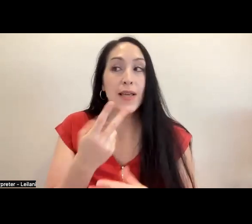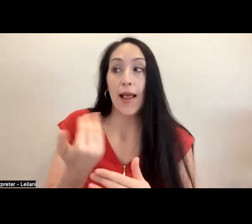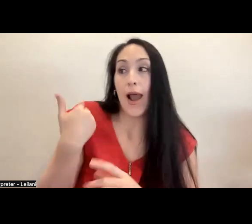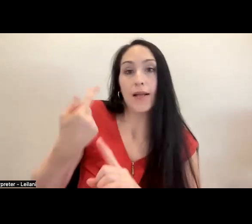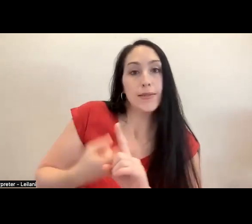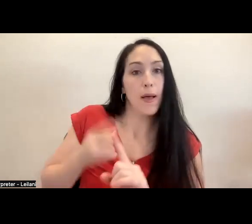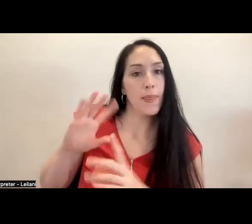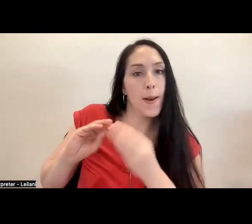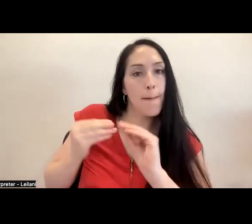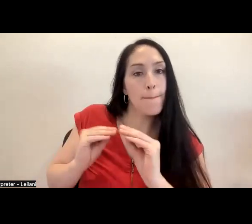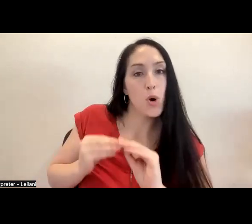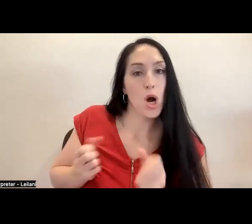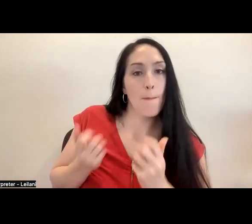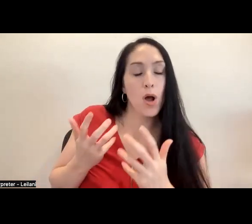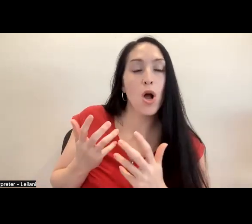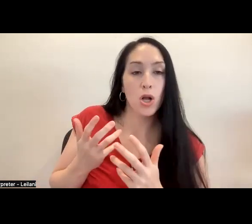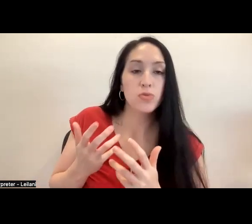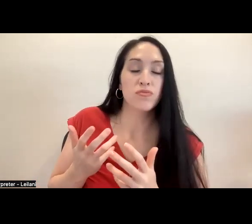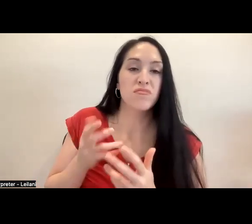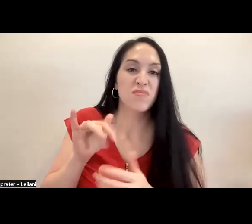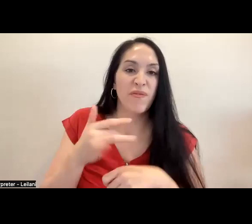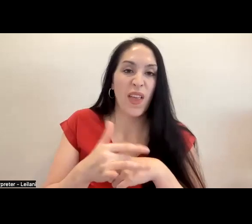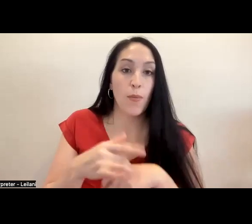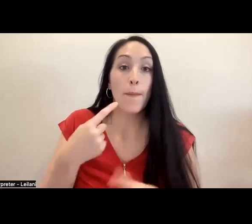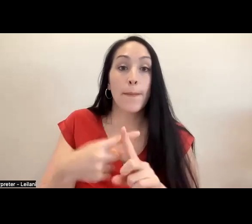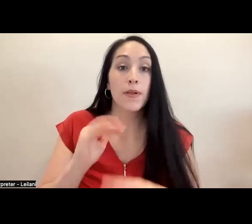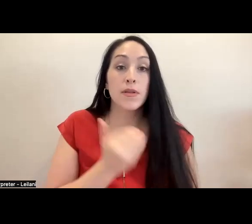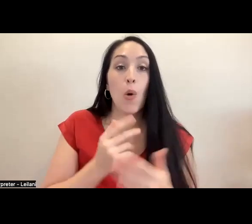as well as our program disclosure document. 11:48:47 You can find that in the bottom of